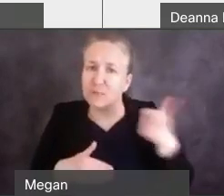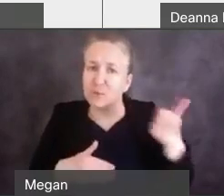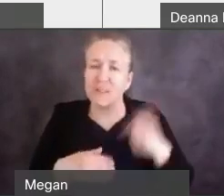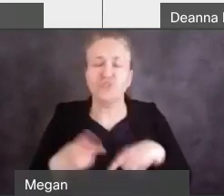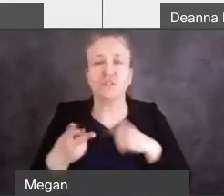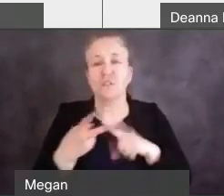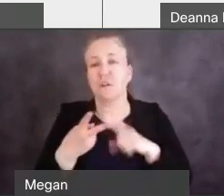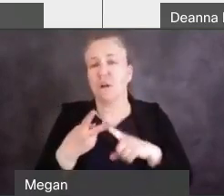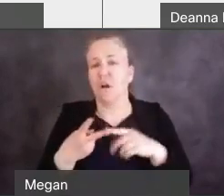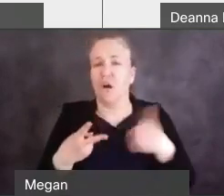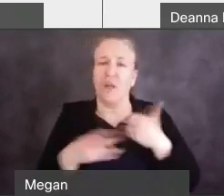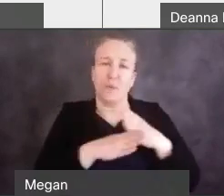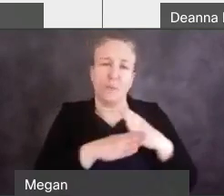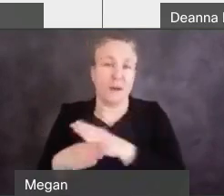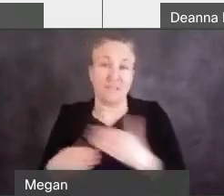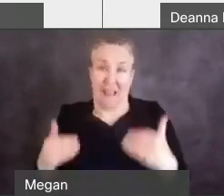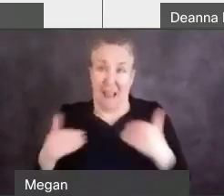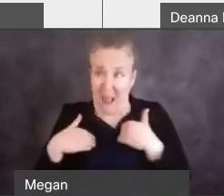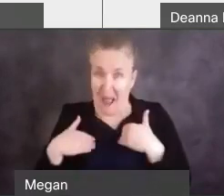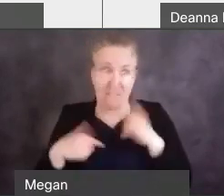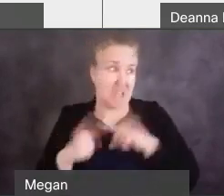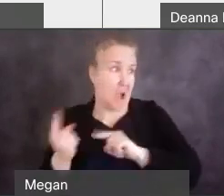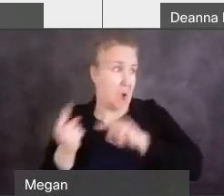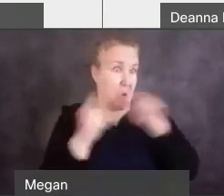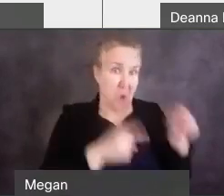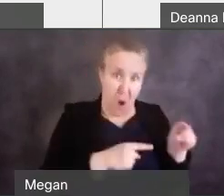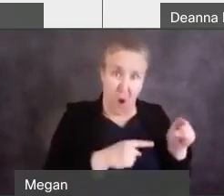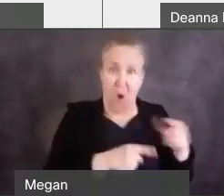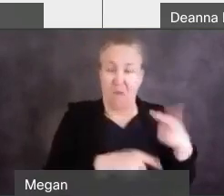other barriers to getting to a mass vaccination site. So that's where we're going to start.